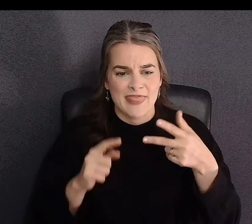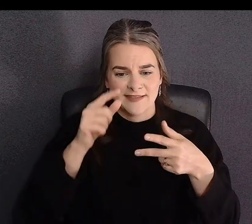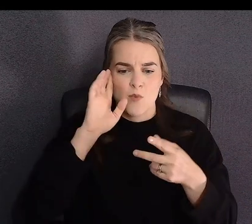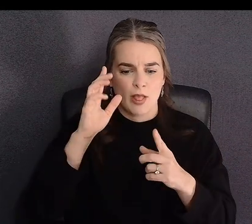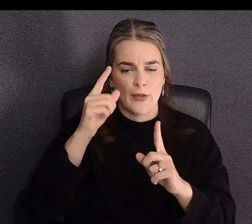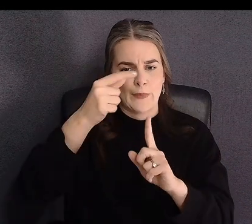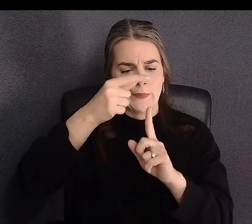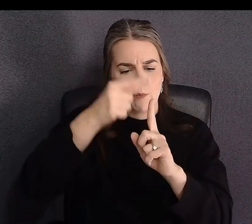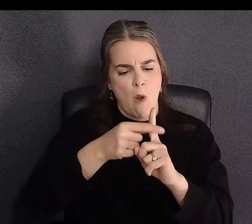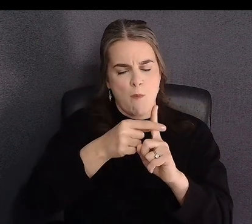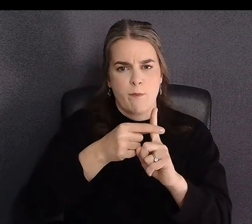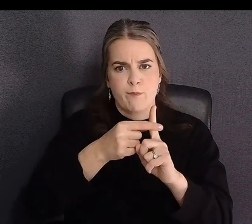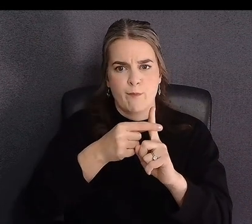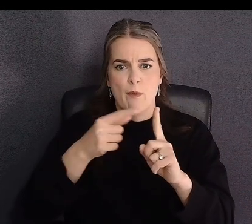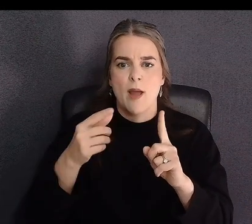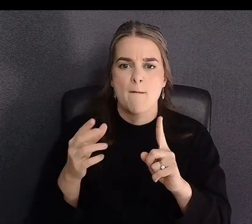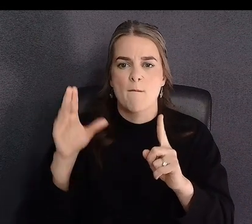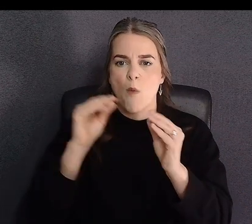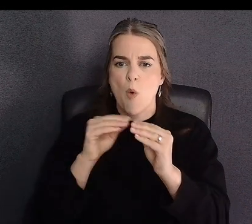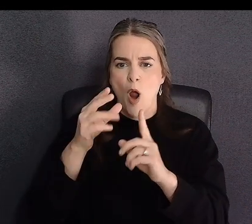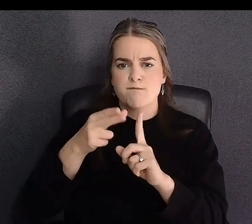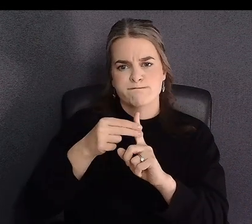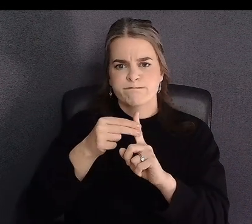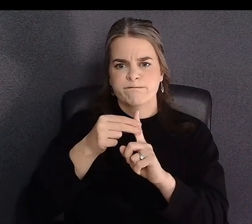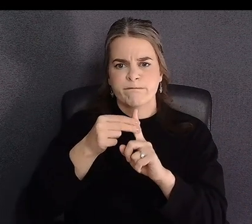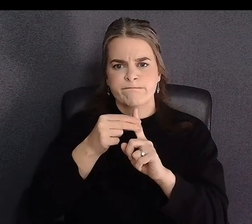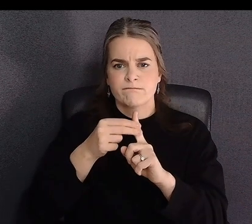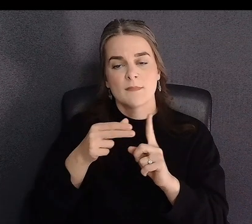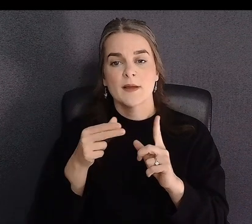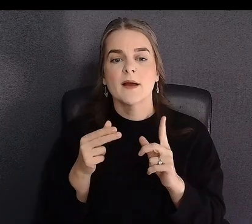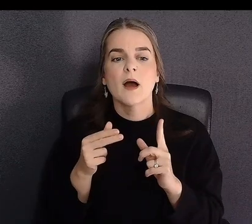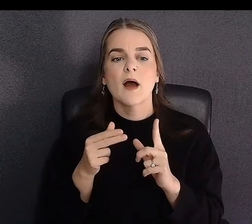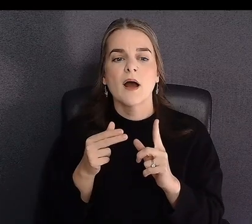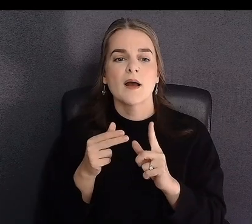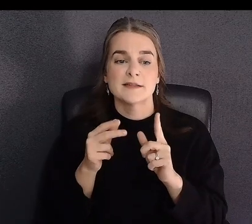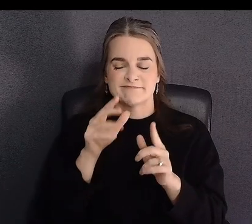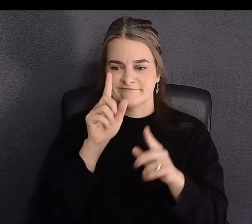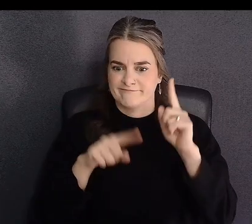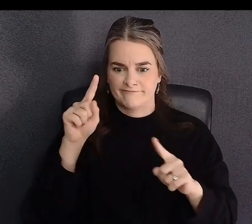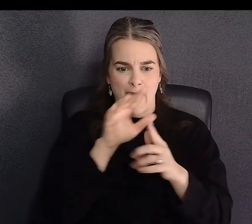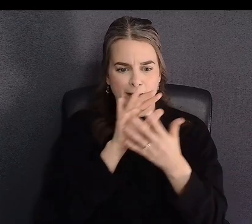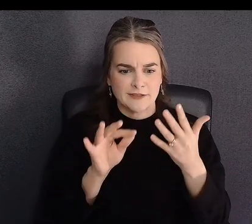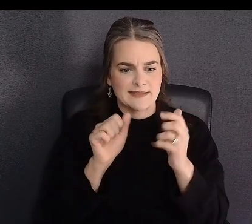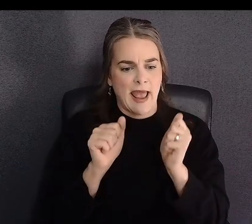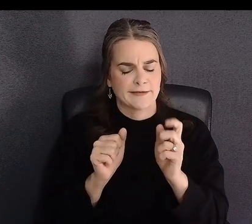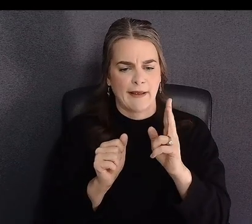They fit different-sized things. There are different options. And they can be cut to size. Yeah, but they're just a really great option